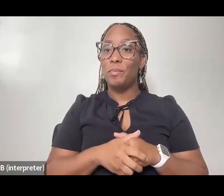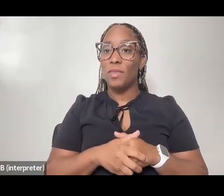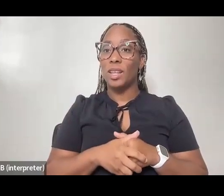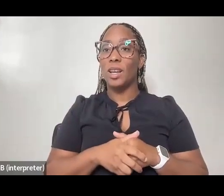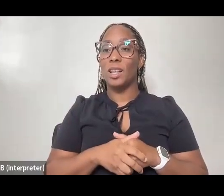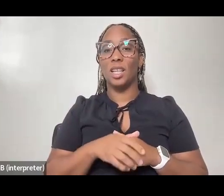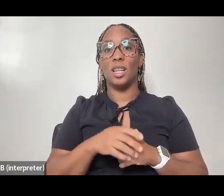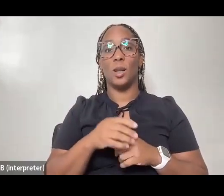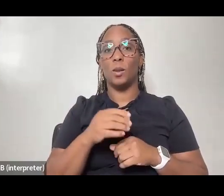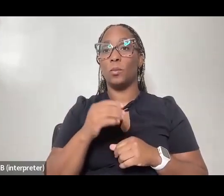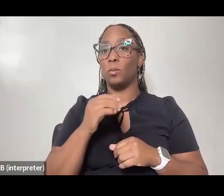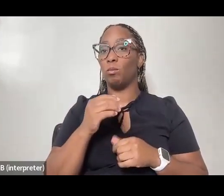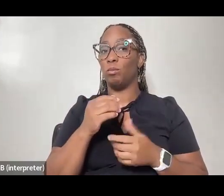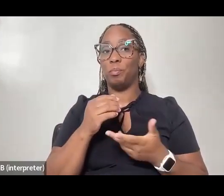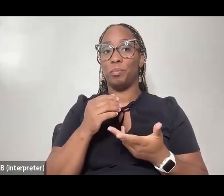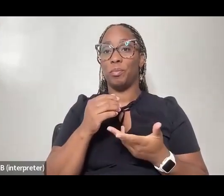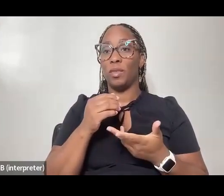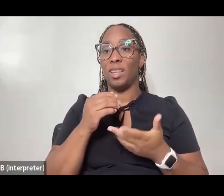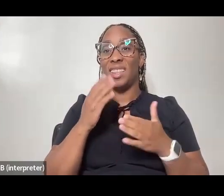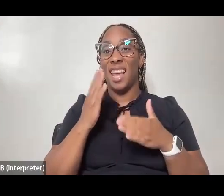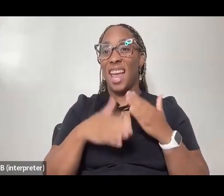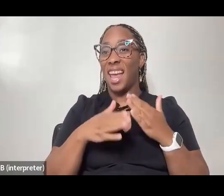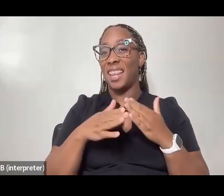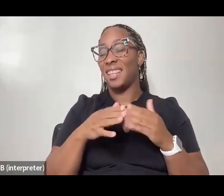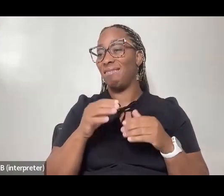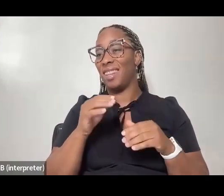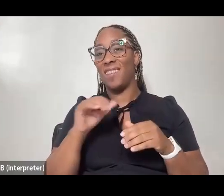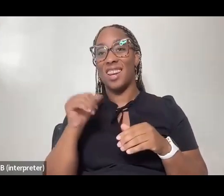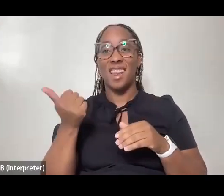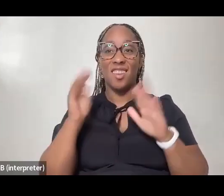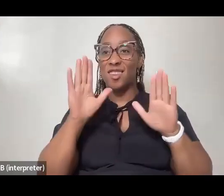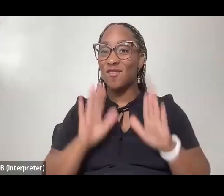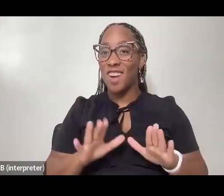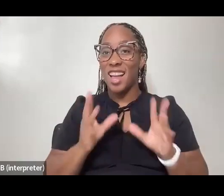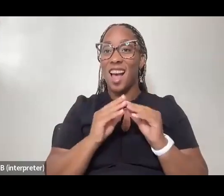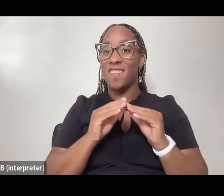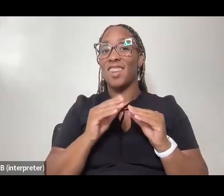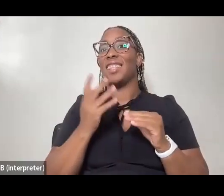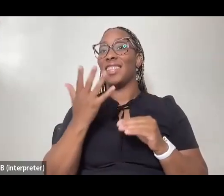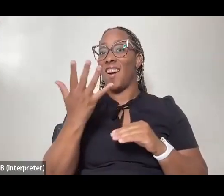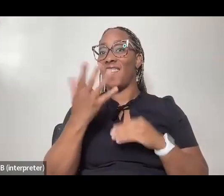We are coming up on another -- the end of another great conference. This is our fifth-year hosting